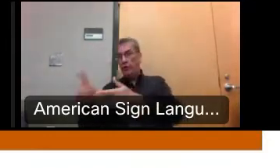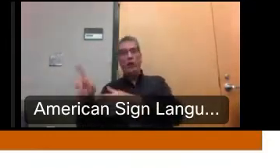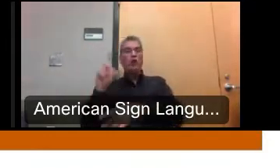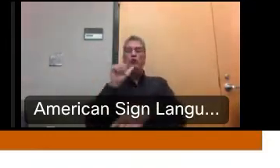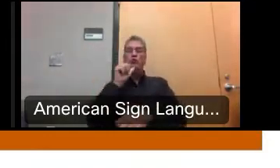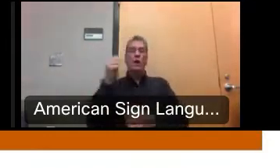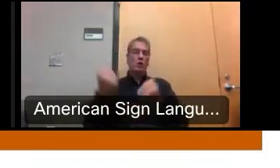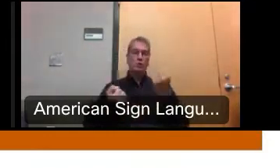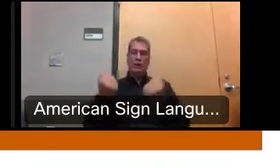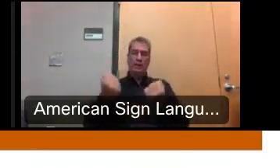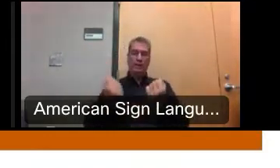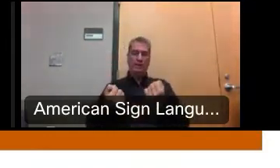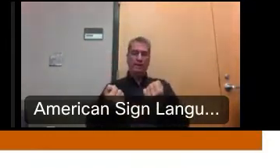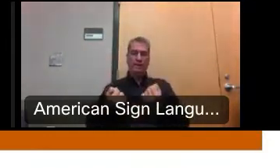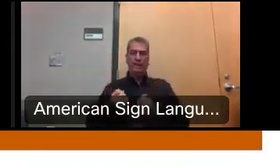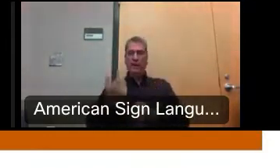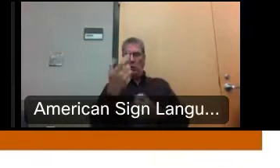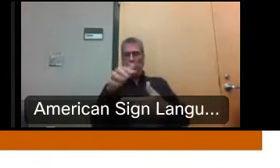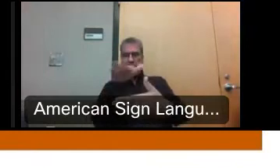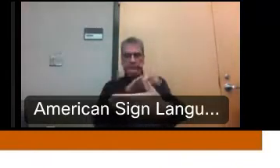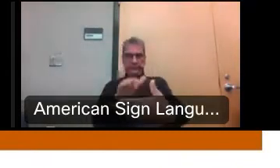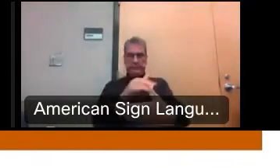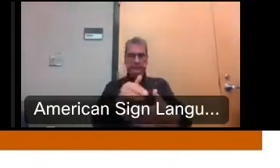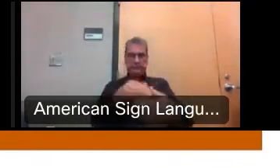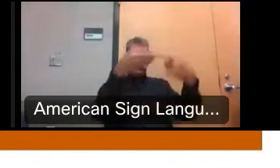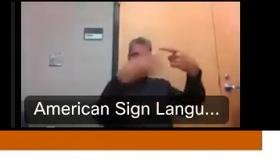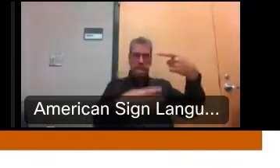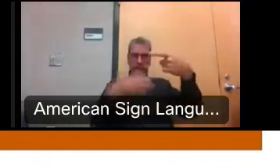So, I want you to take a 2nd, look at this, because the question we have students, um,